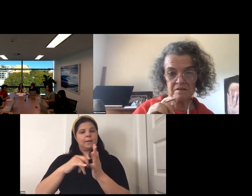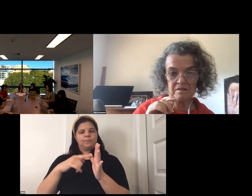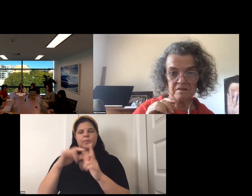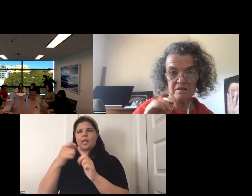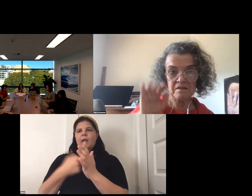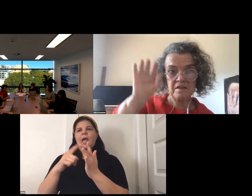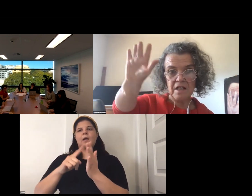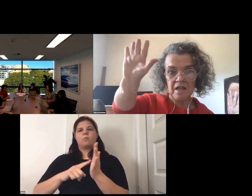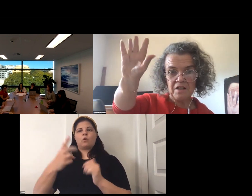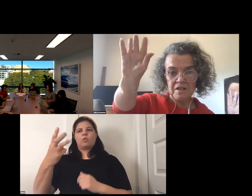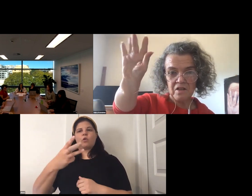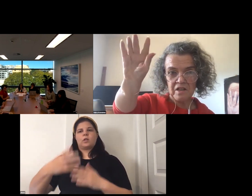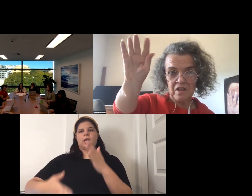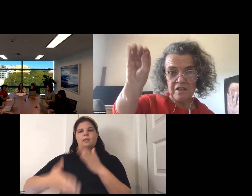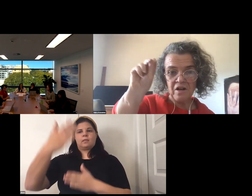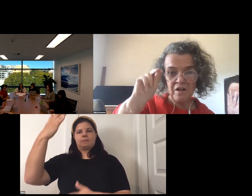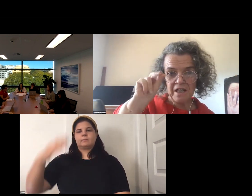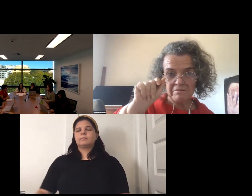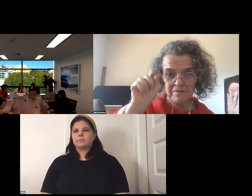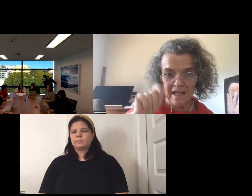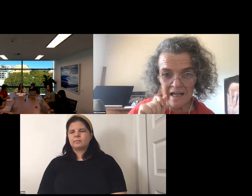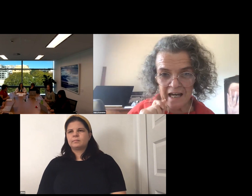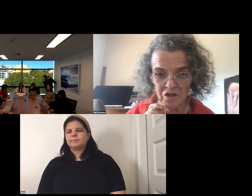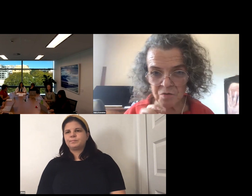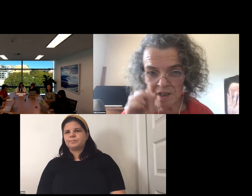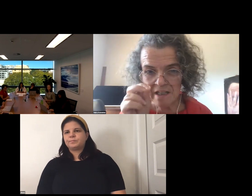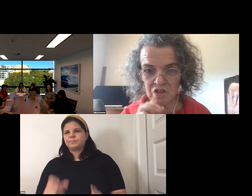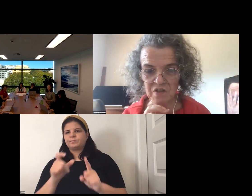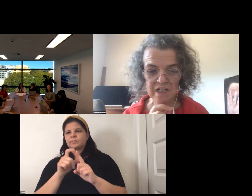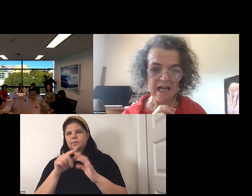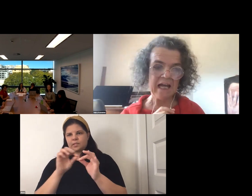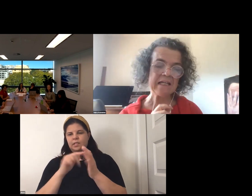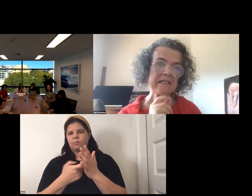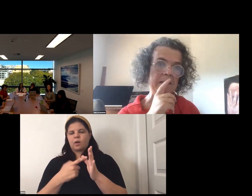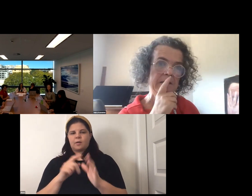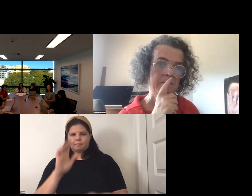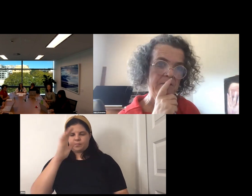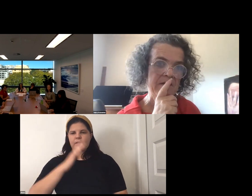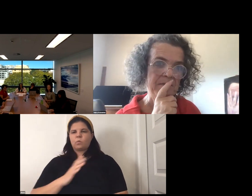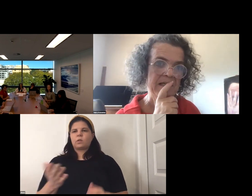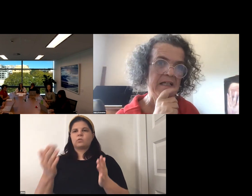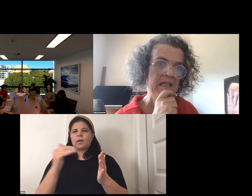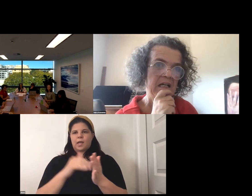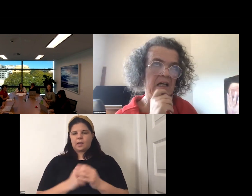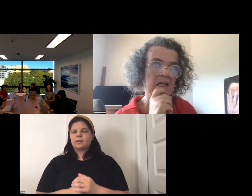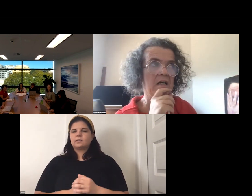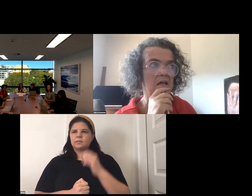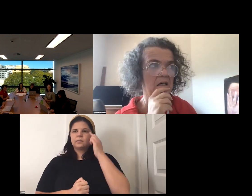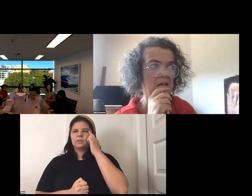Yes, Deb. Can I actually just add a little something? OK.